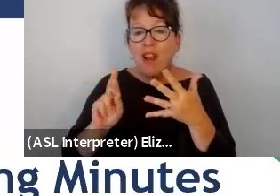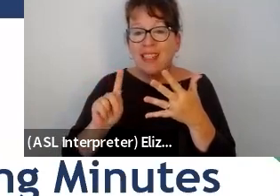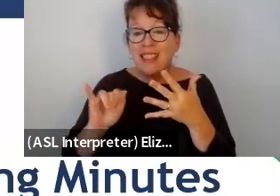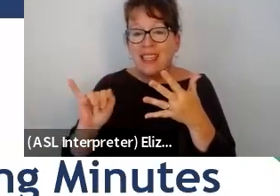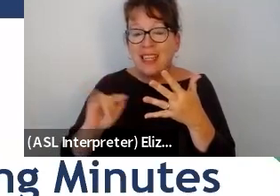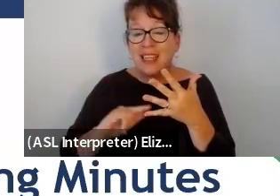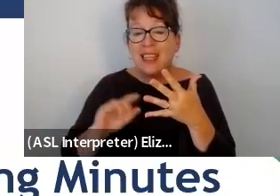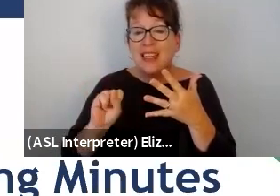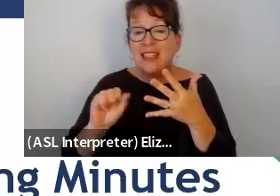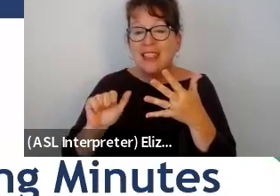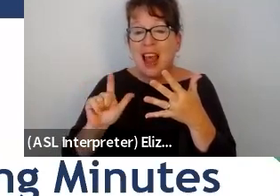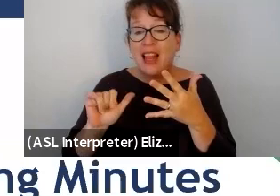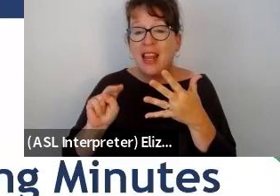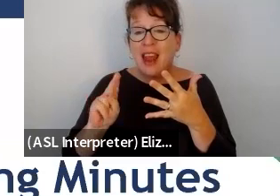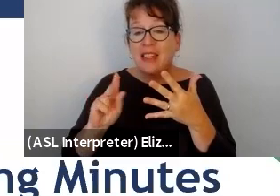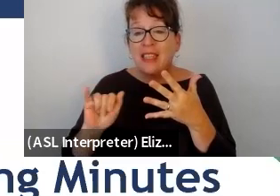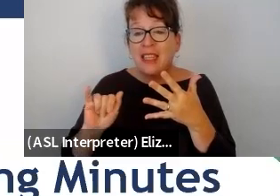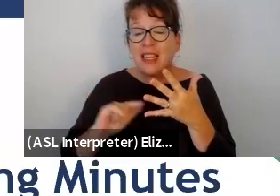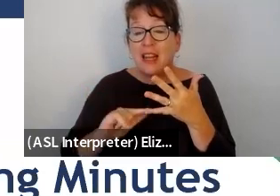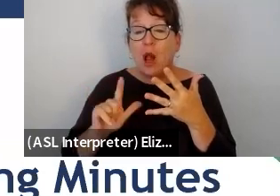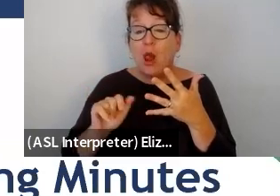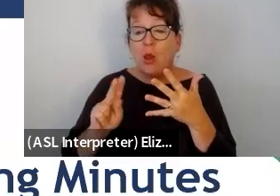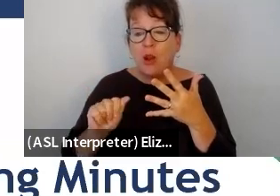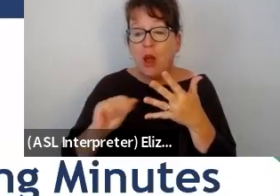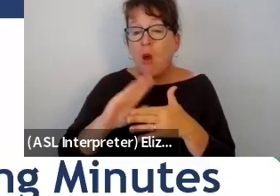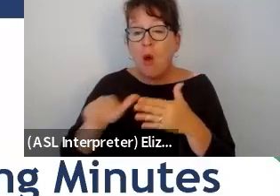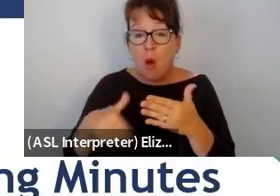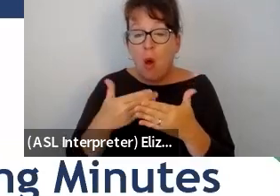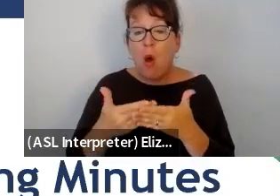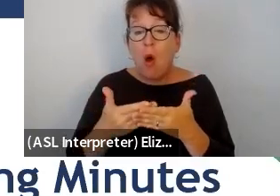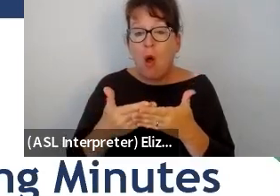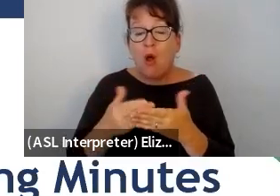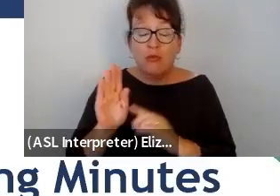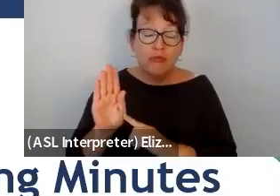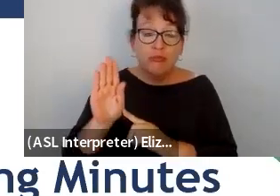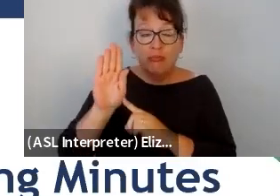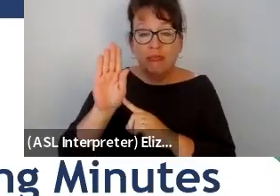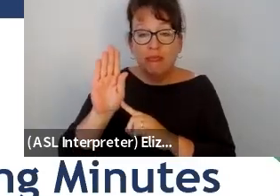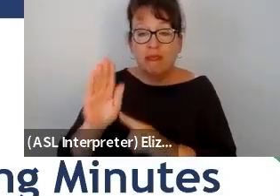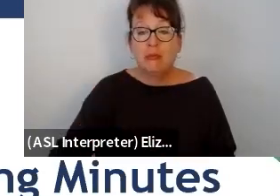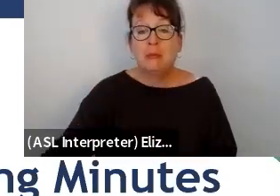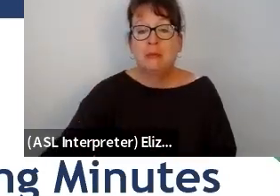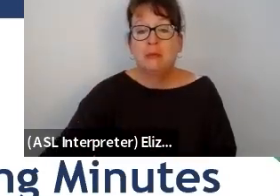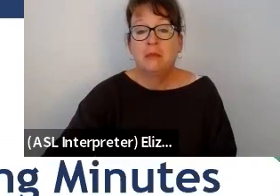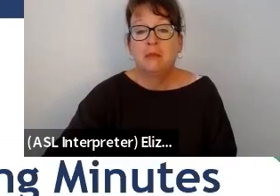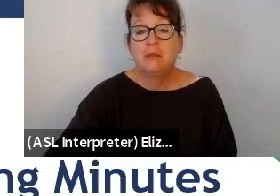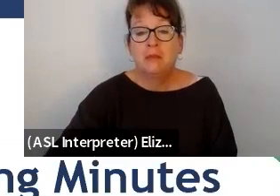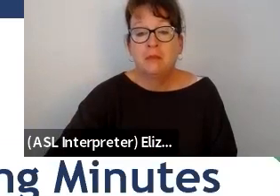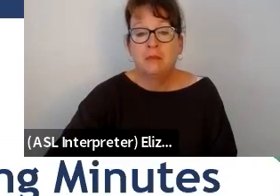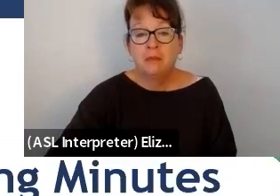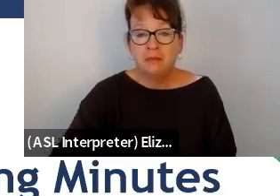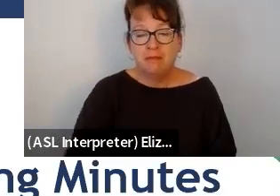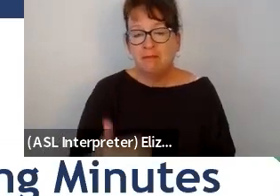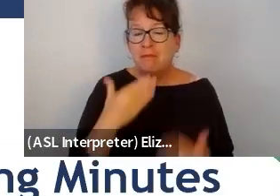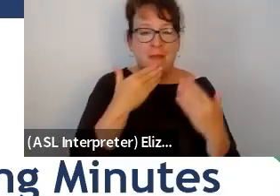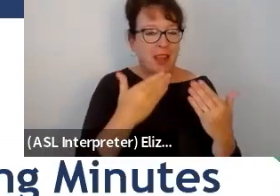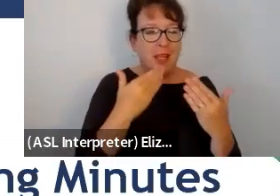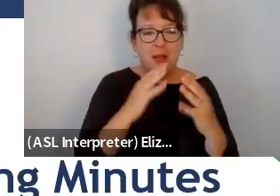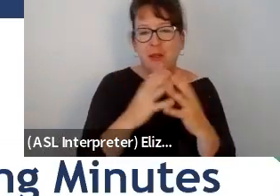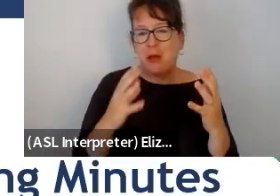country when we do actually announce our funding stream. So we'll have to make some choices,